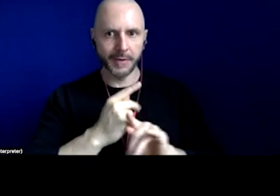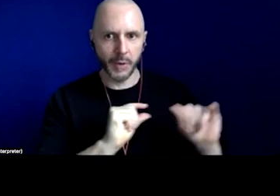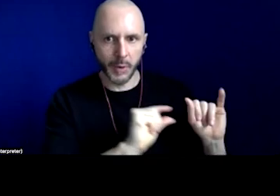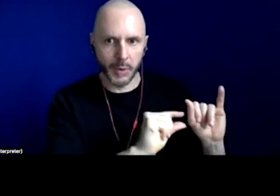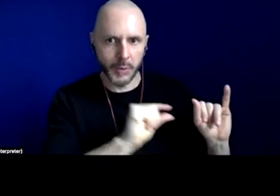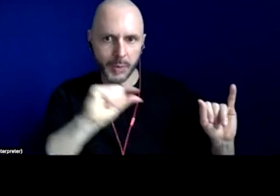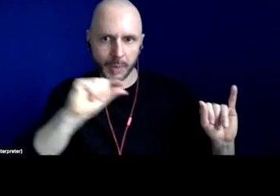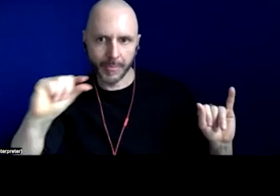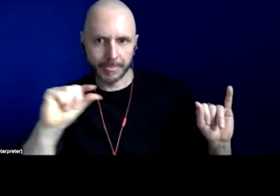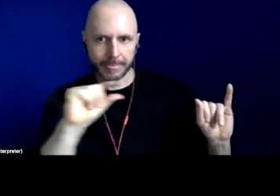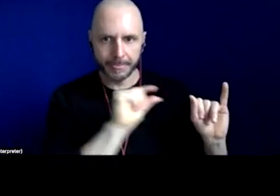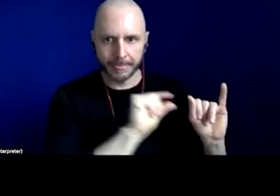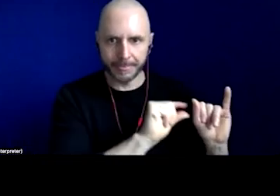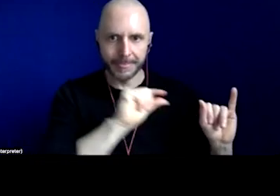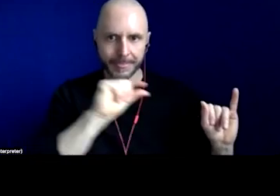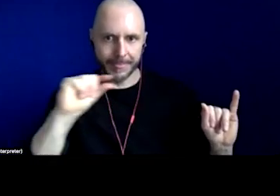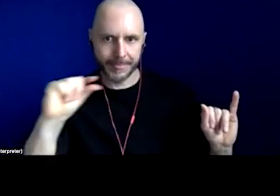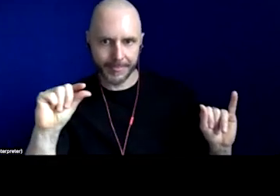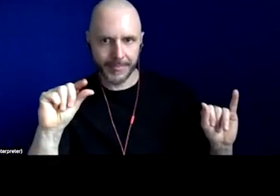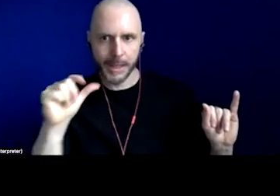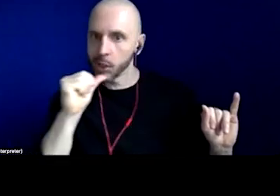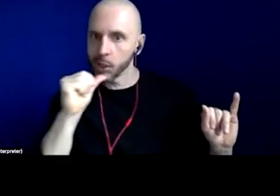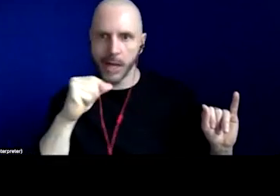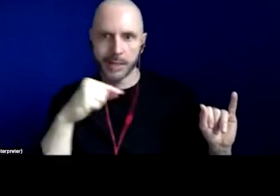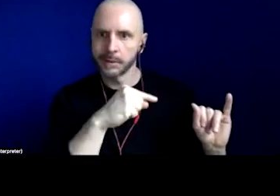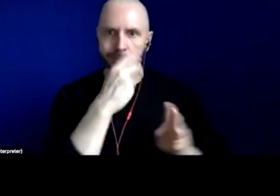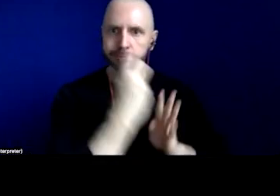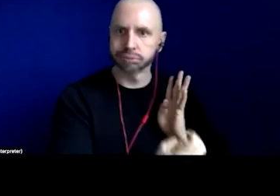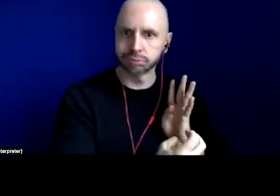And then our third assumption was that collaborative writing and the way that